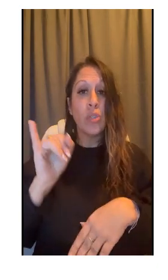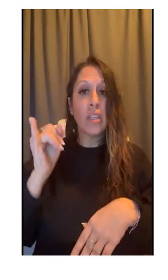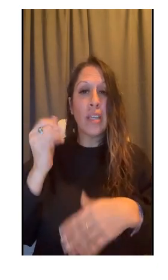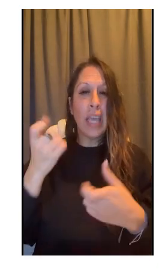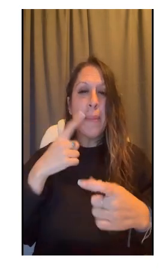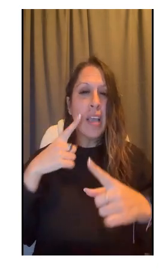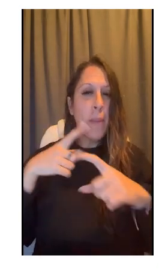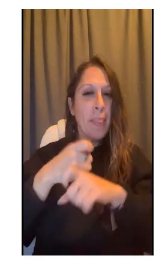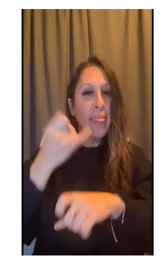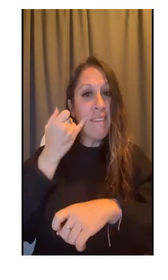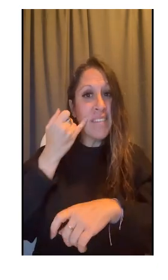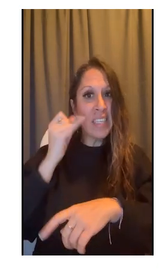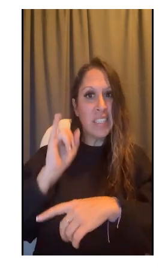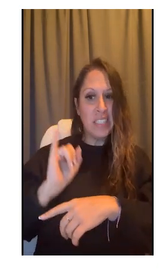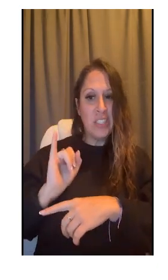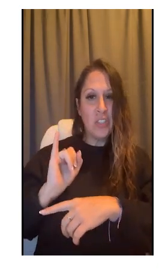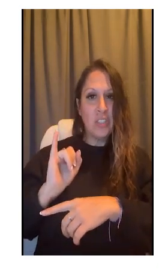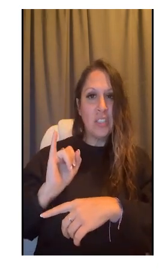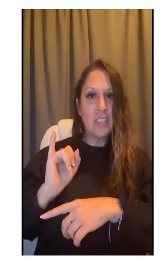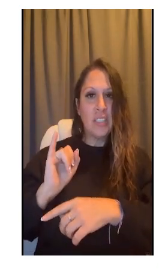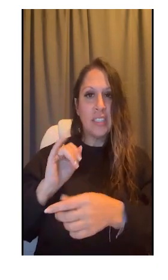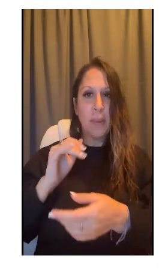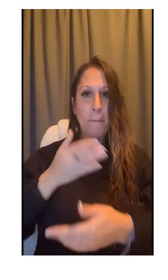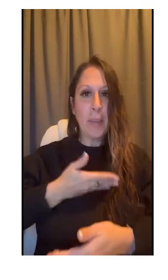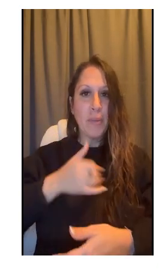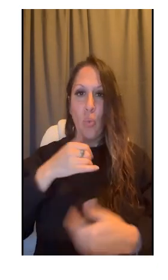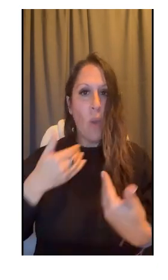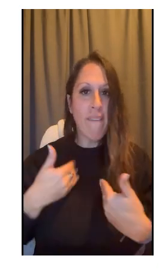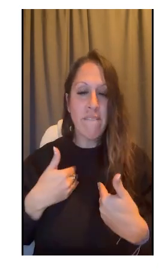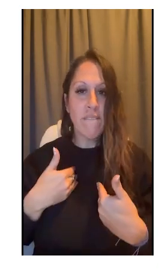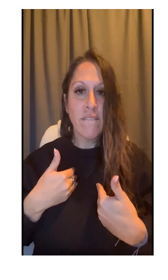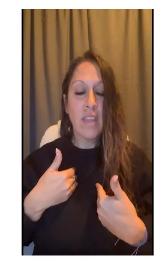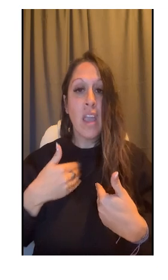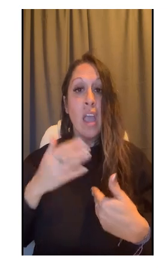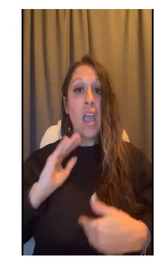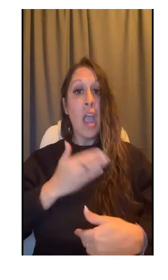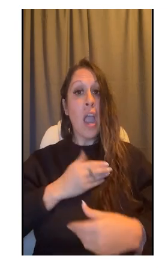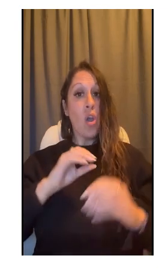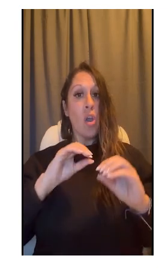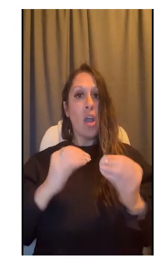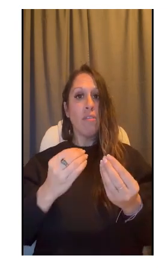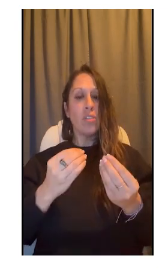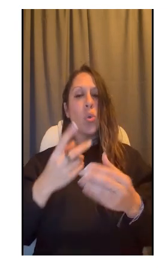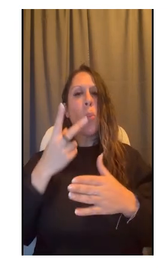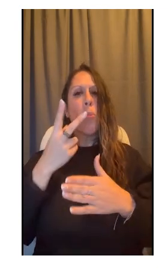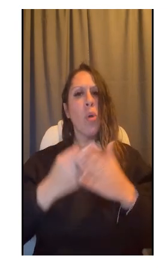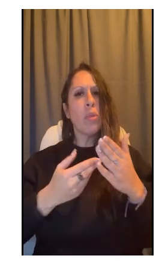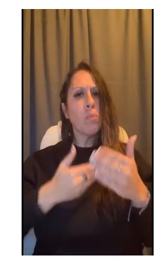If an infant doesn't have dental insurance at our office, both procedures are billed identically.